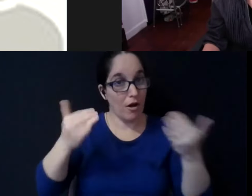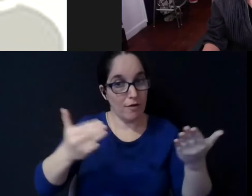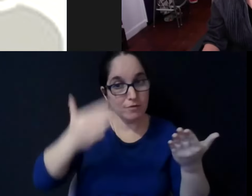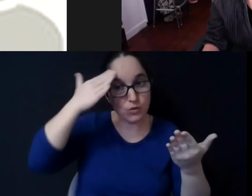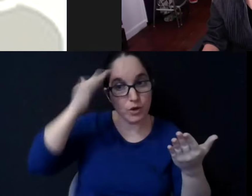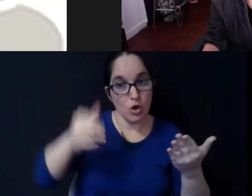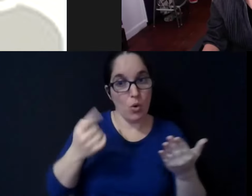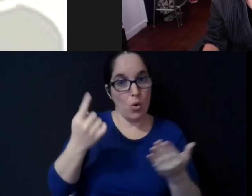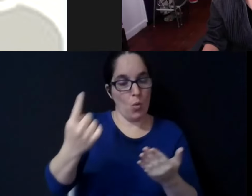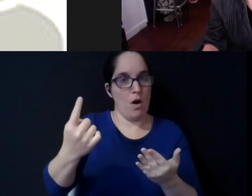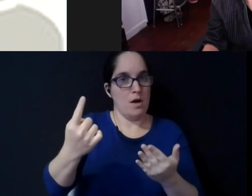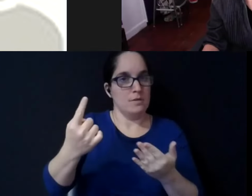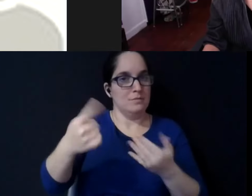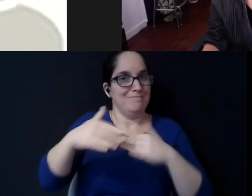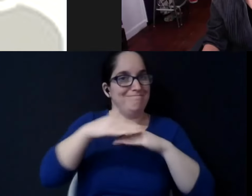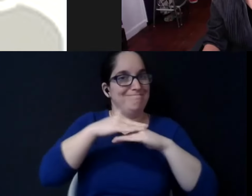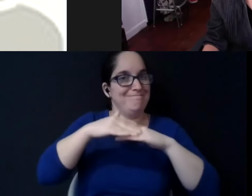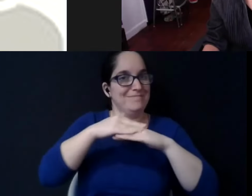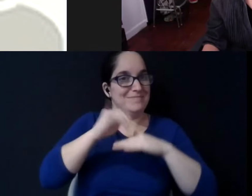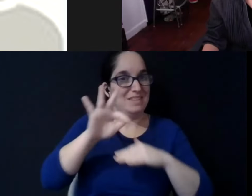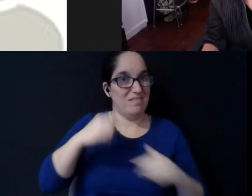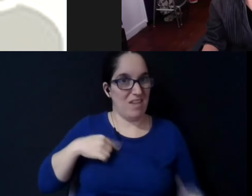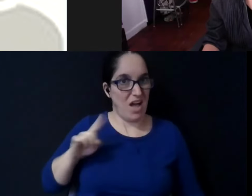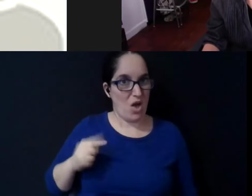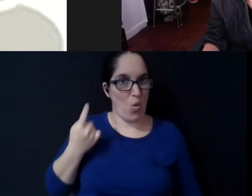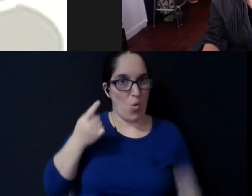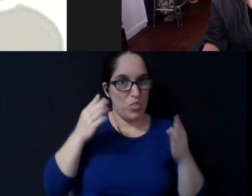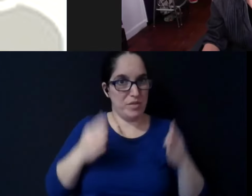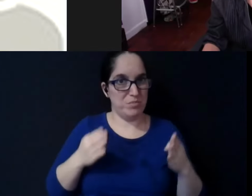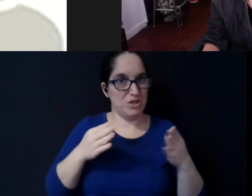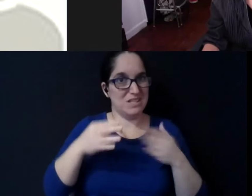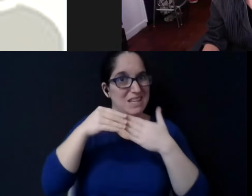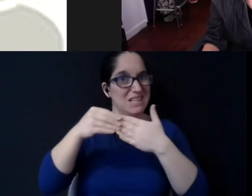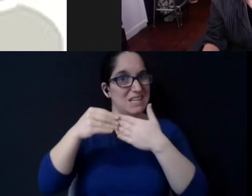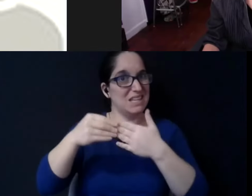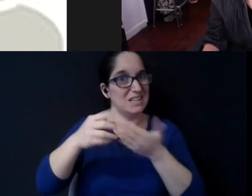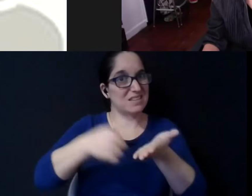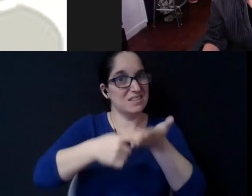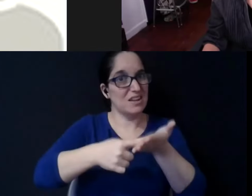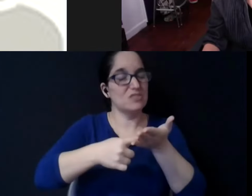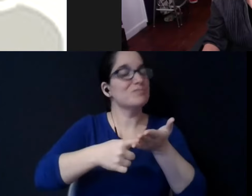would have been if I was the only author and it may be made me think of the meaning of